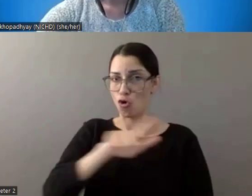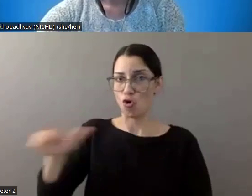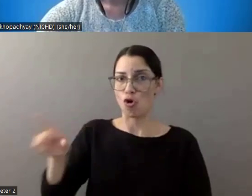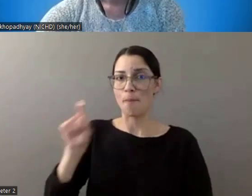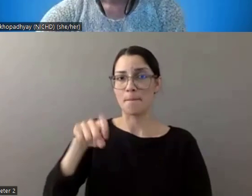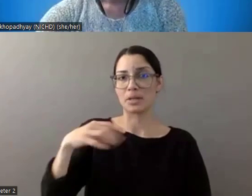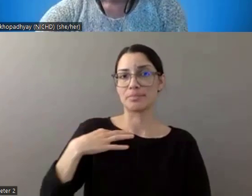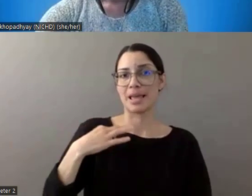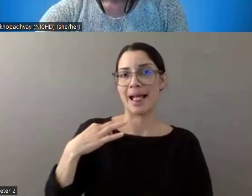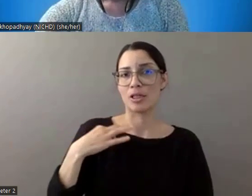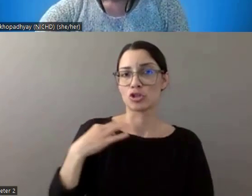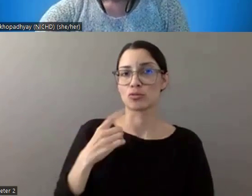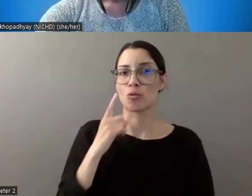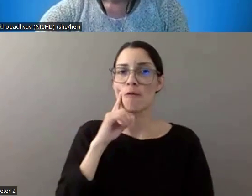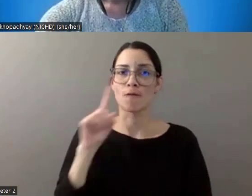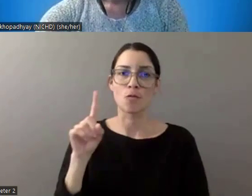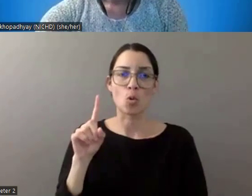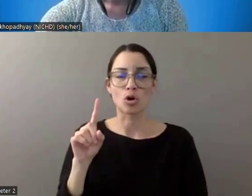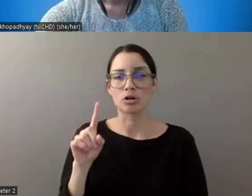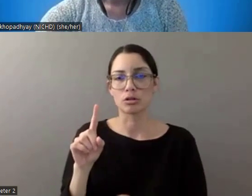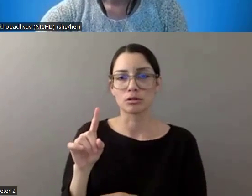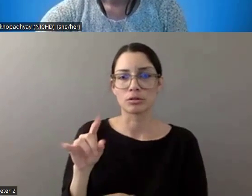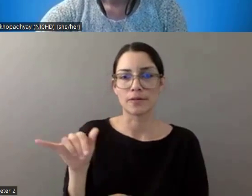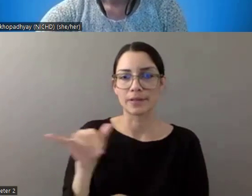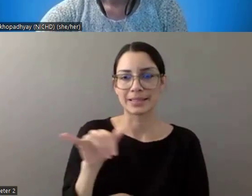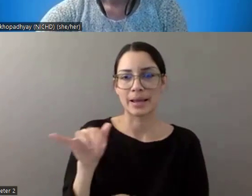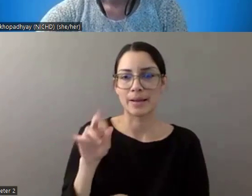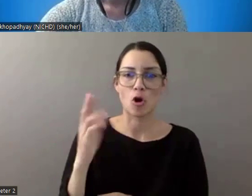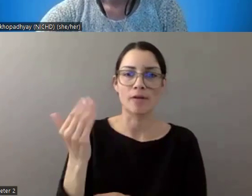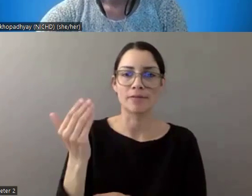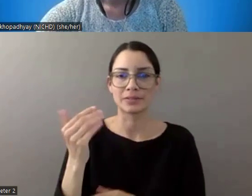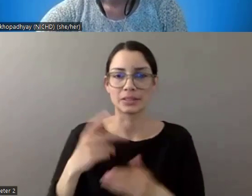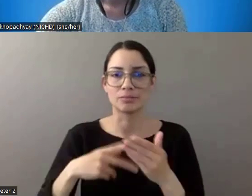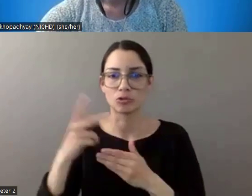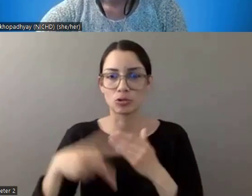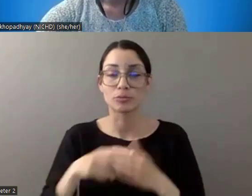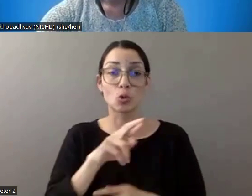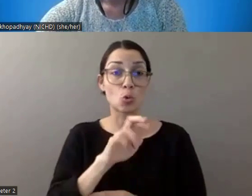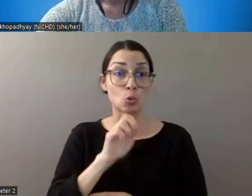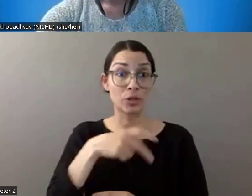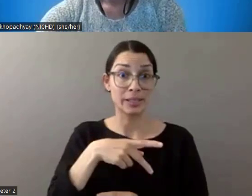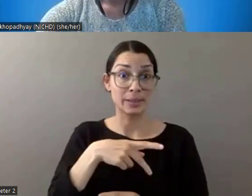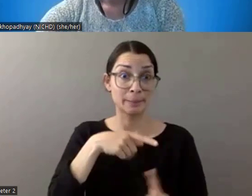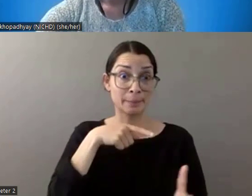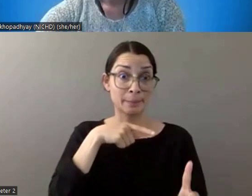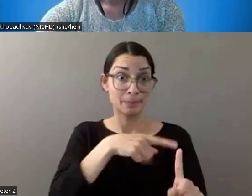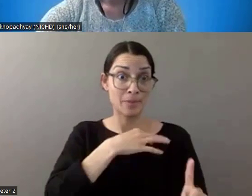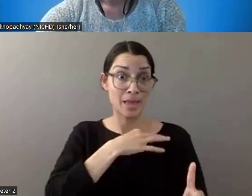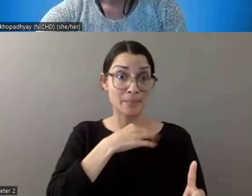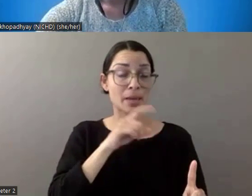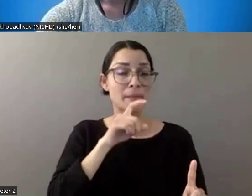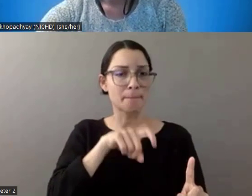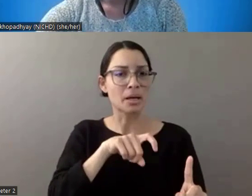So that means for a REAP application, all the PIs must be REAP-eligible, and similarly for an AREA application,